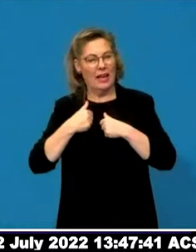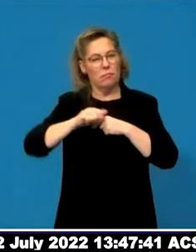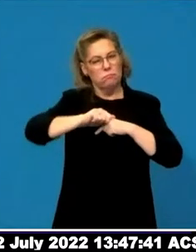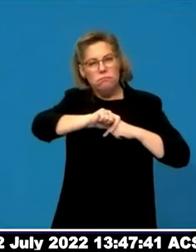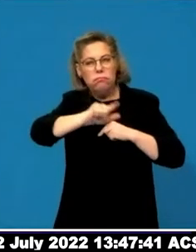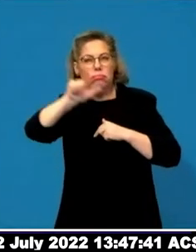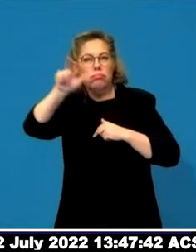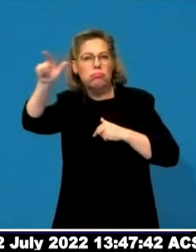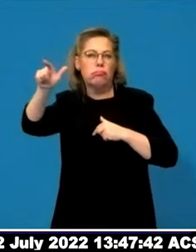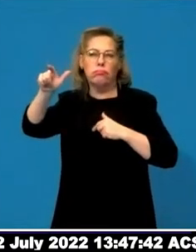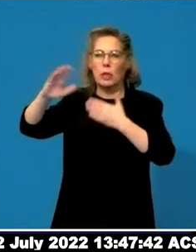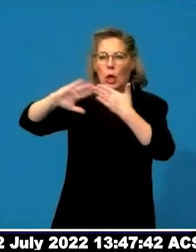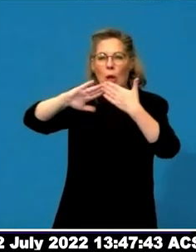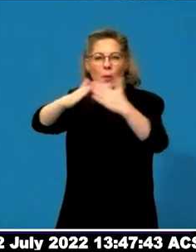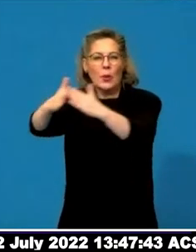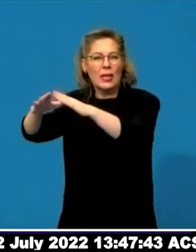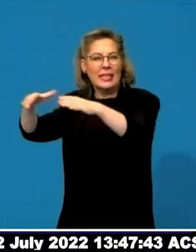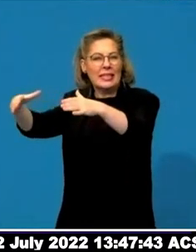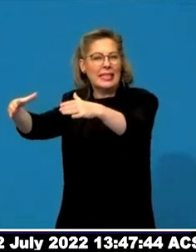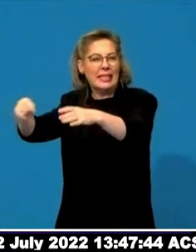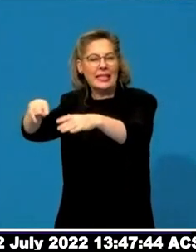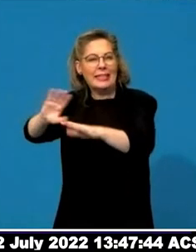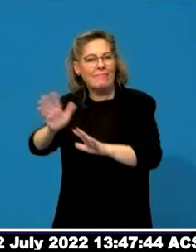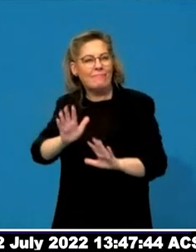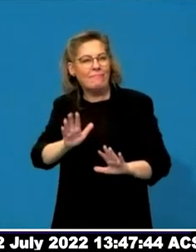MS McMAHON: Can you tell us some of the reasons why it doesn't fit?